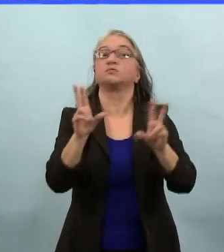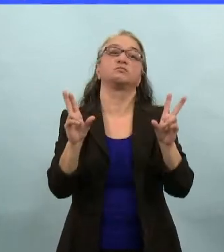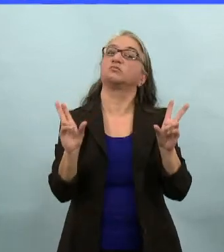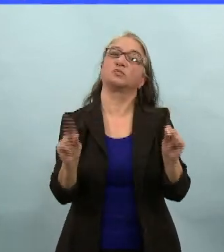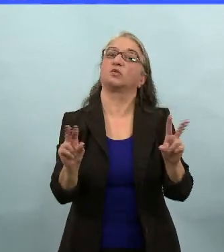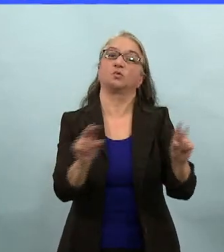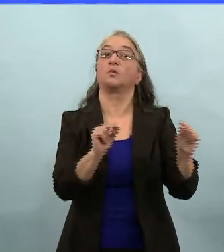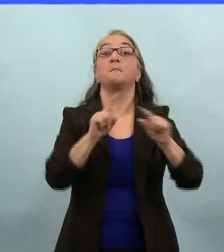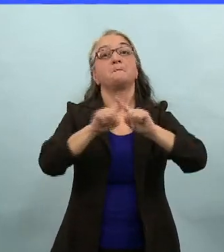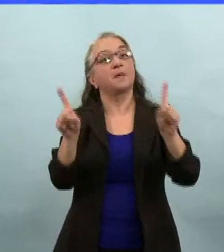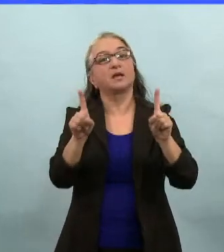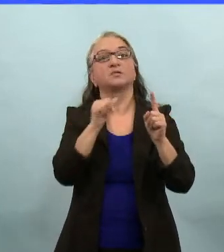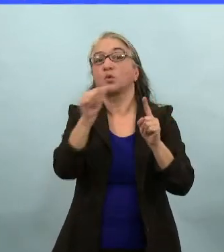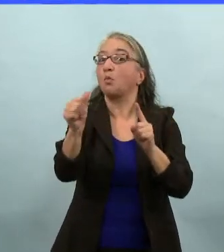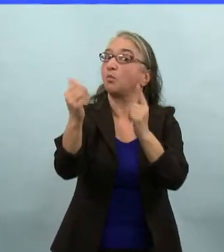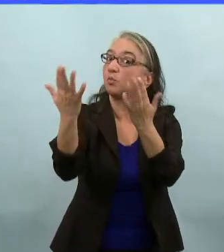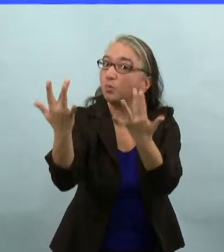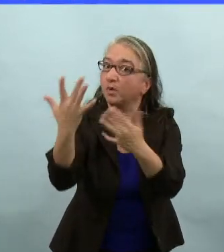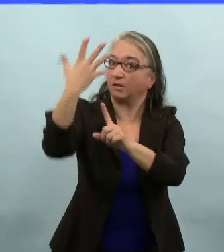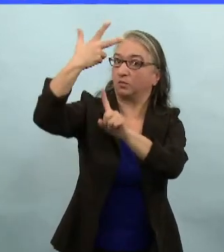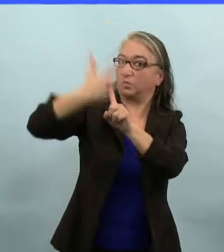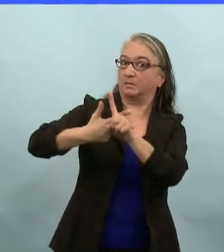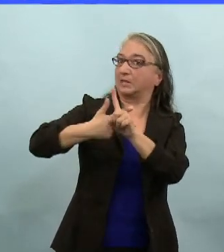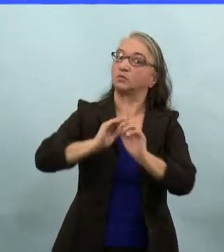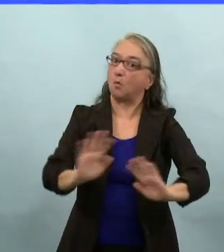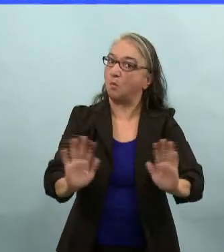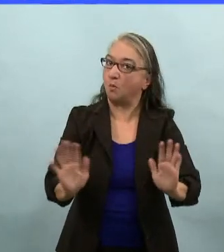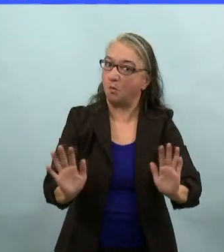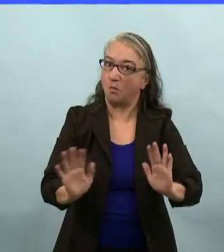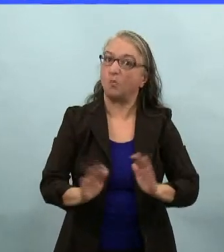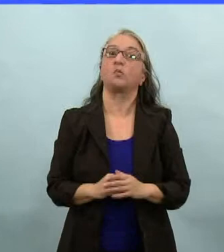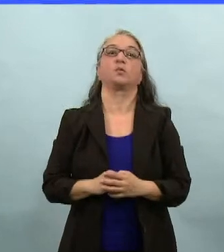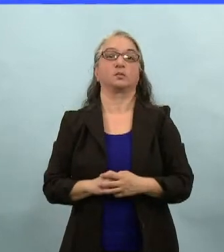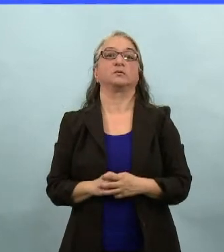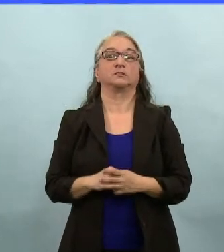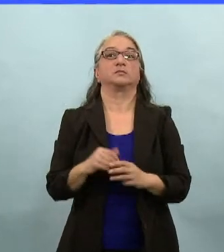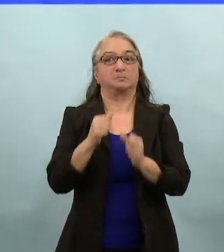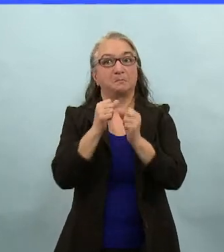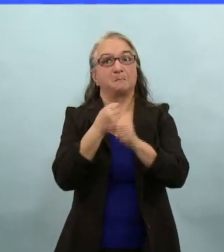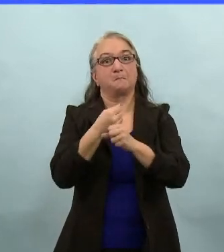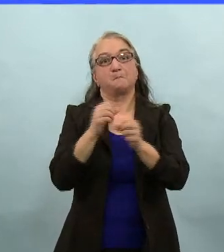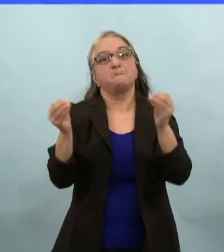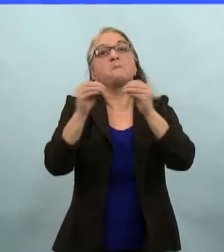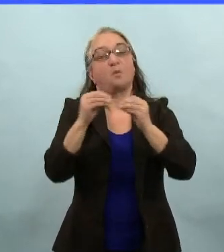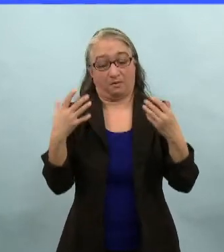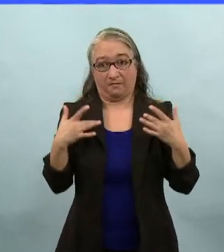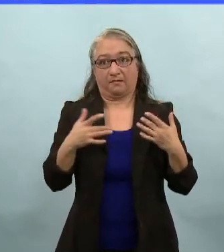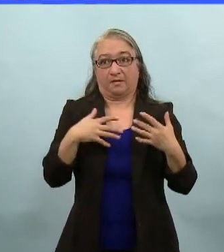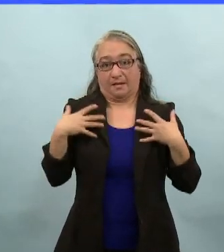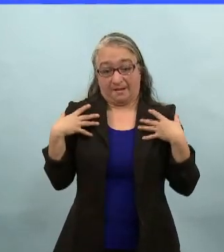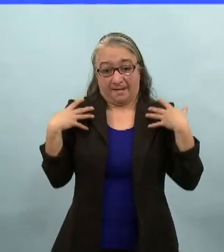i'd like to also address today what to do if you are thinking about travel plans in the future